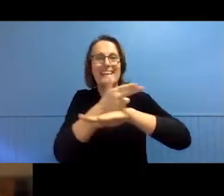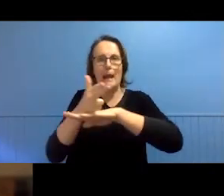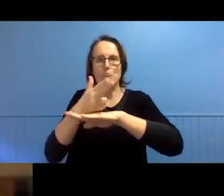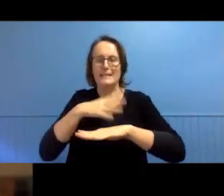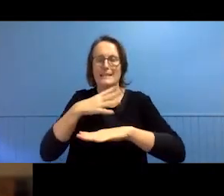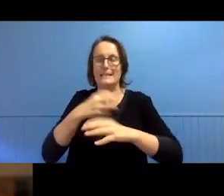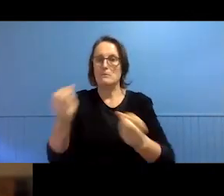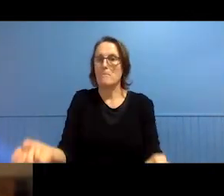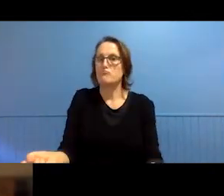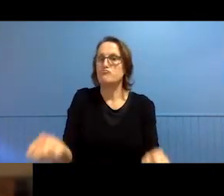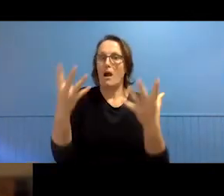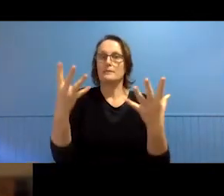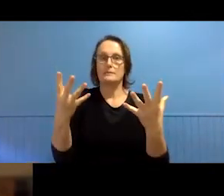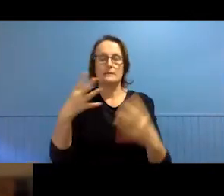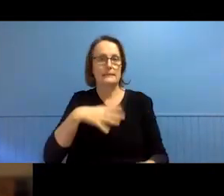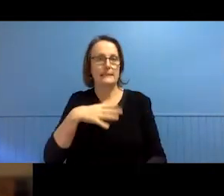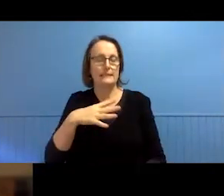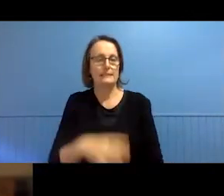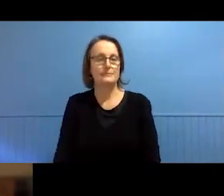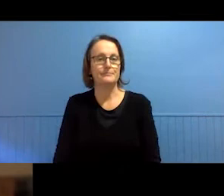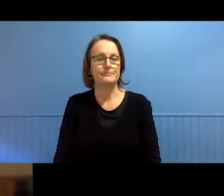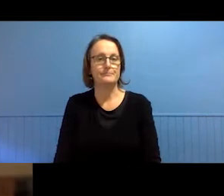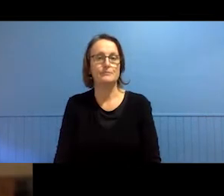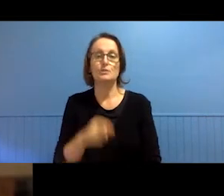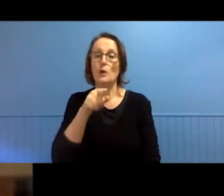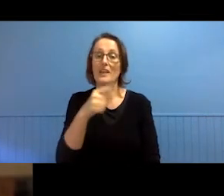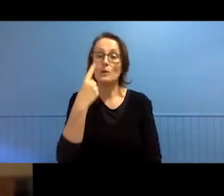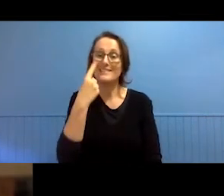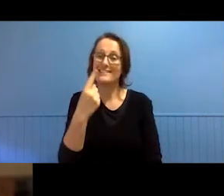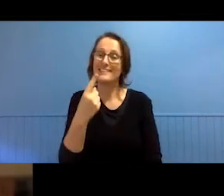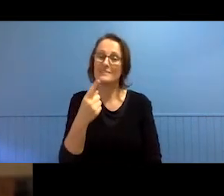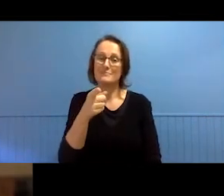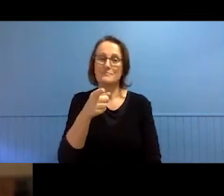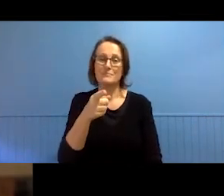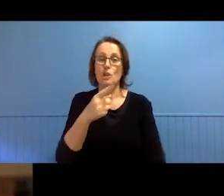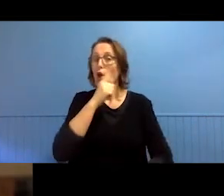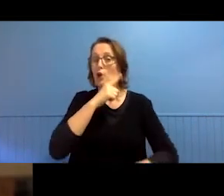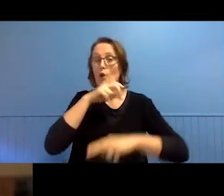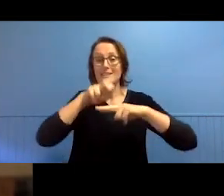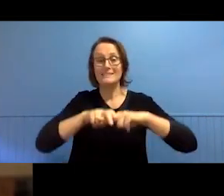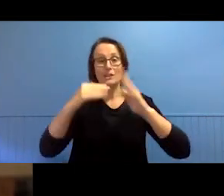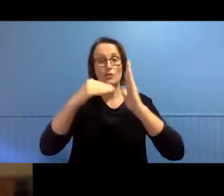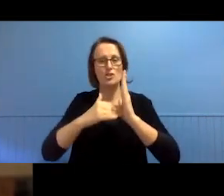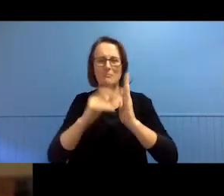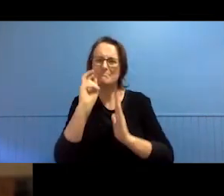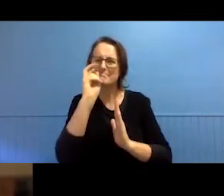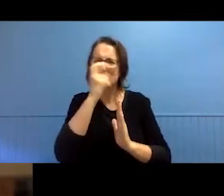its job properly. If you can see the shot here, it's basically got a girl sitting on a chair and it's quite dark because it's the room lighting